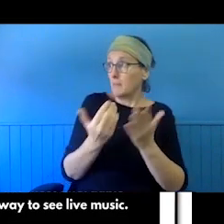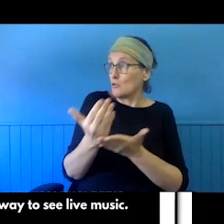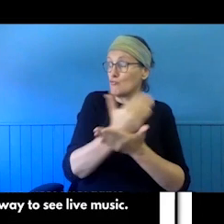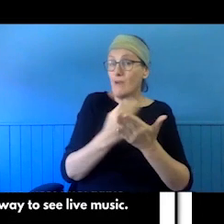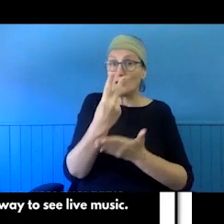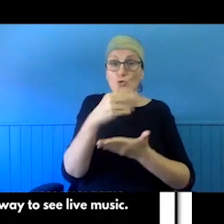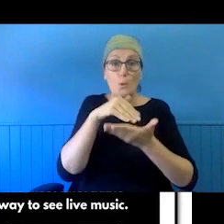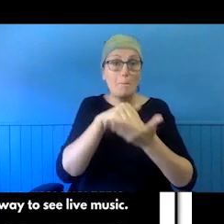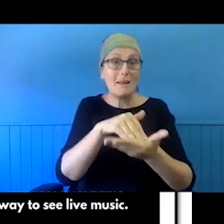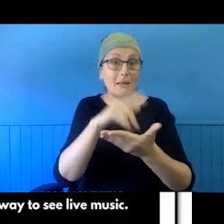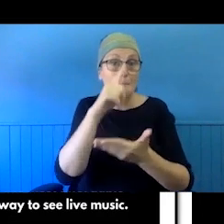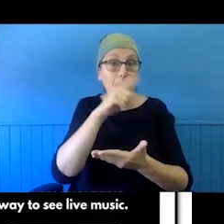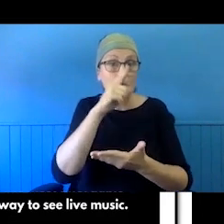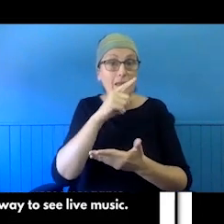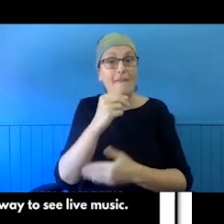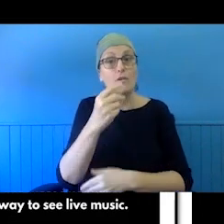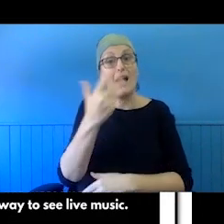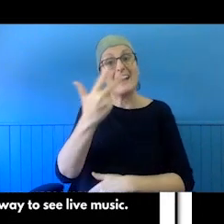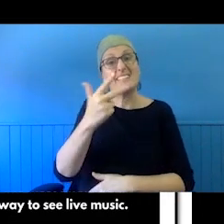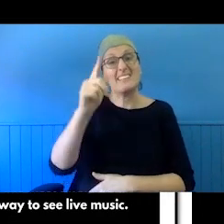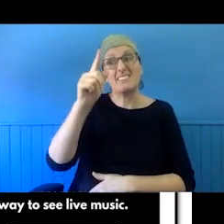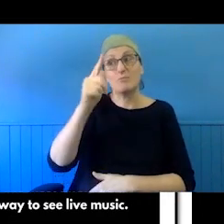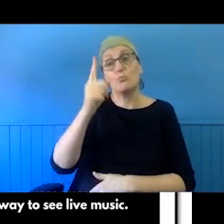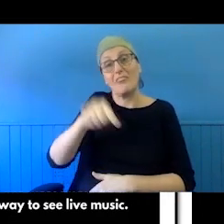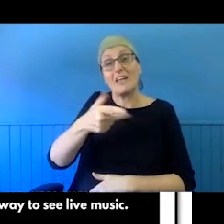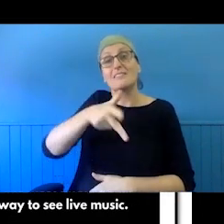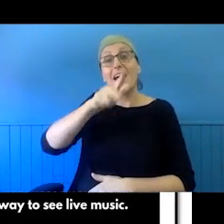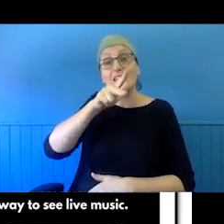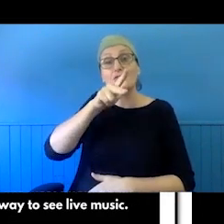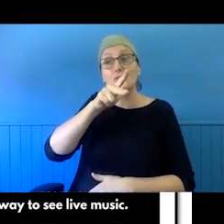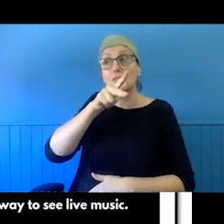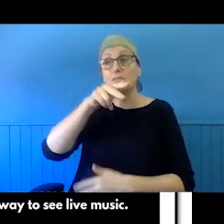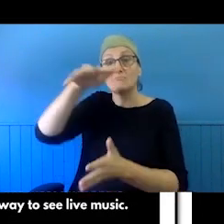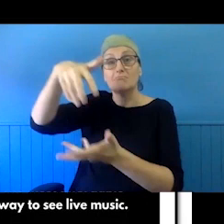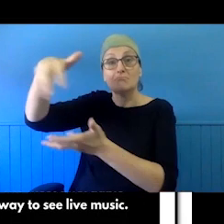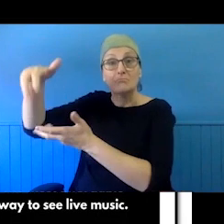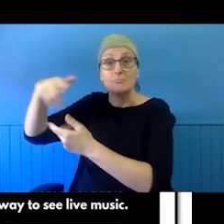that takes rubbish out of the oceans. Or Shoebar, which is a --